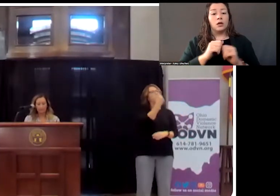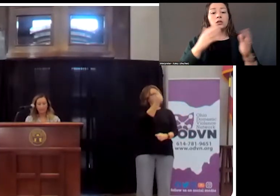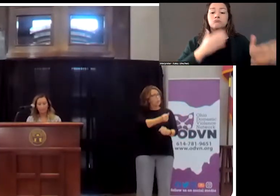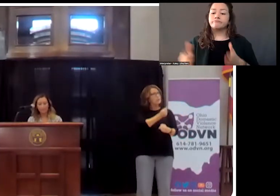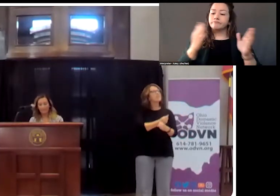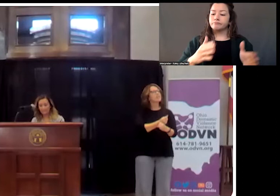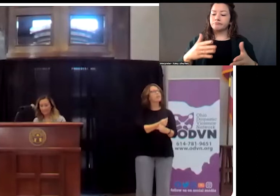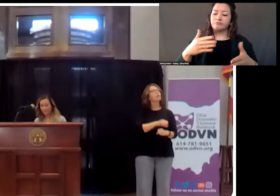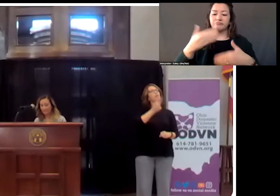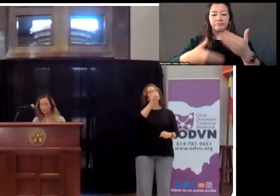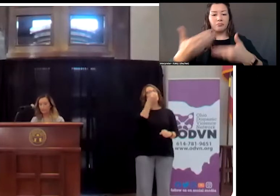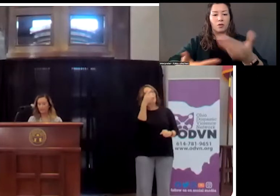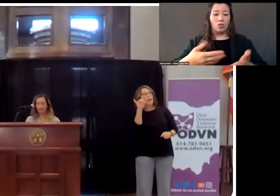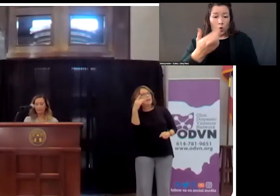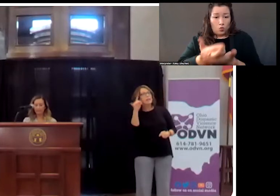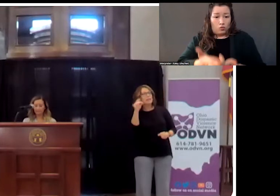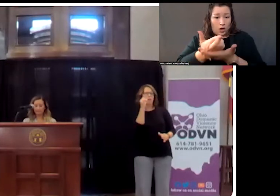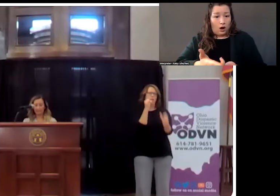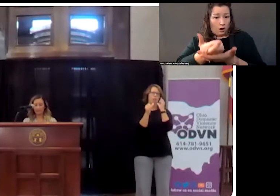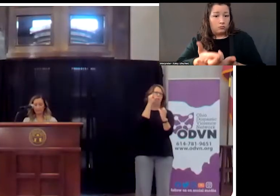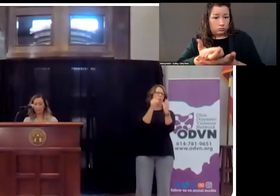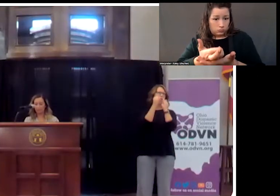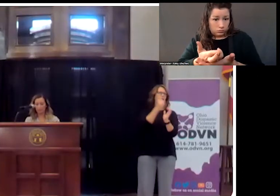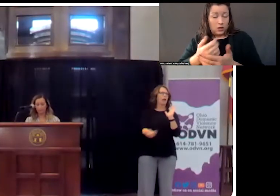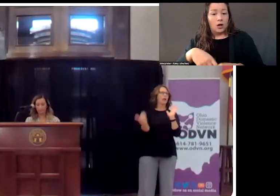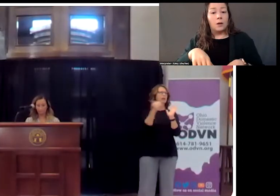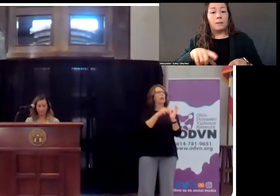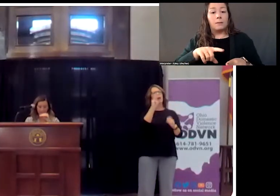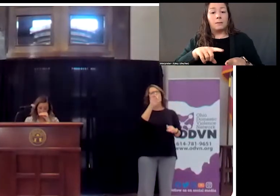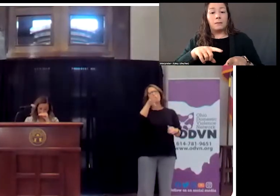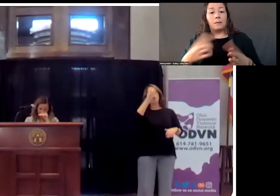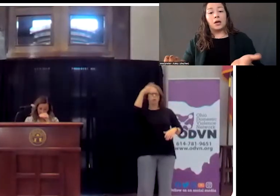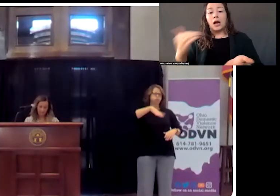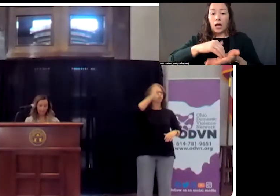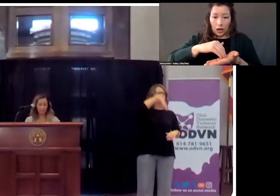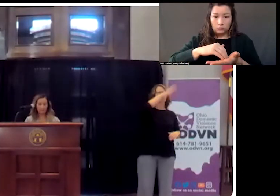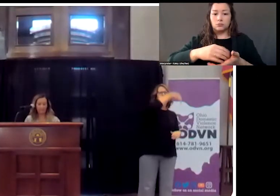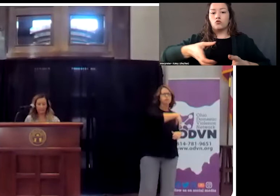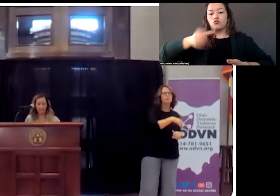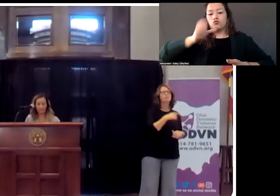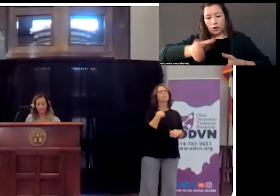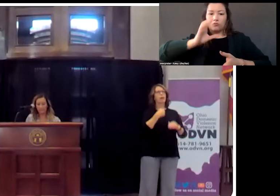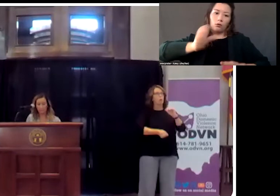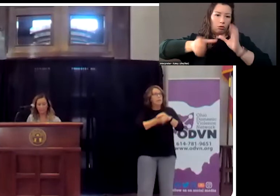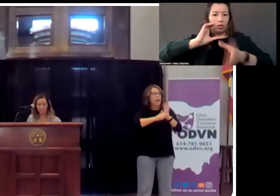By 2018, he was drinking heavily and his moods were all over the place. I had started hiding keys in my shoes